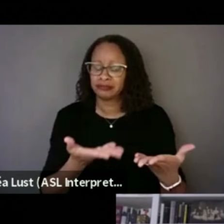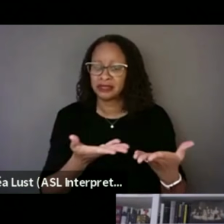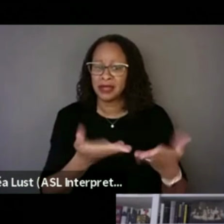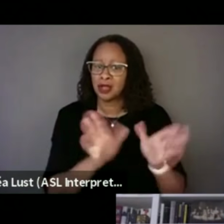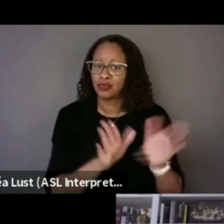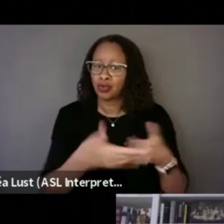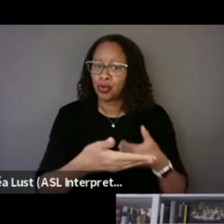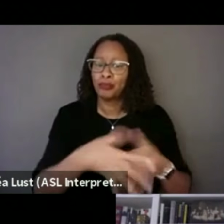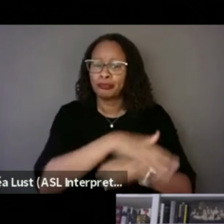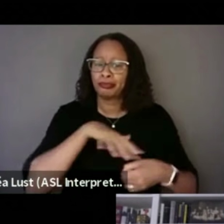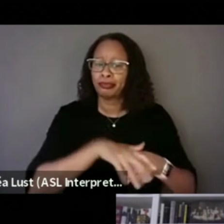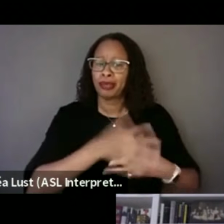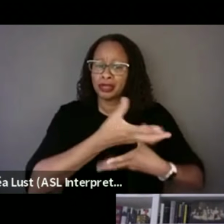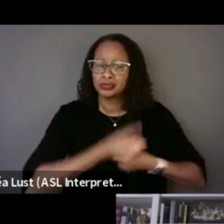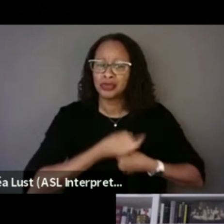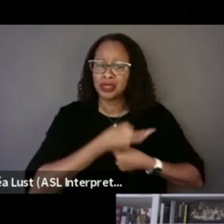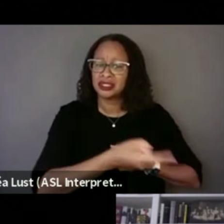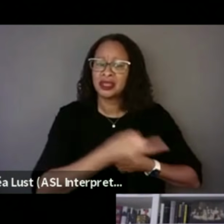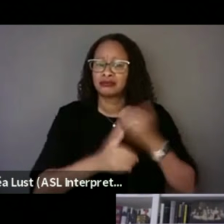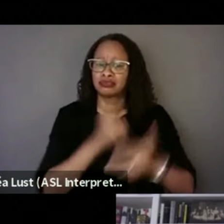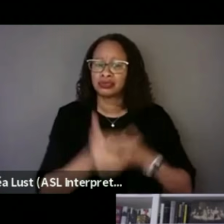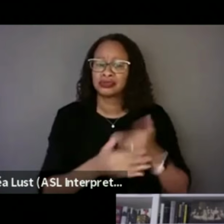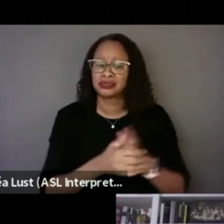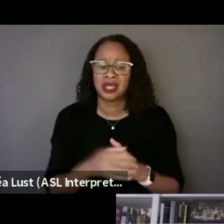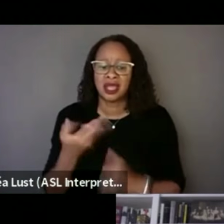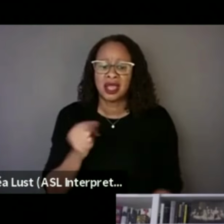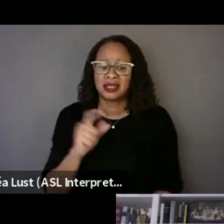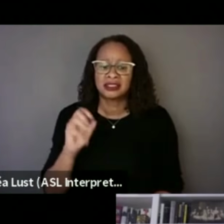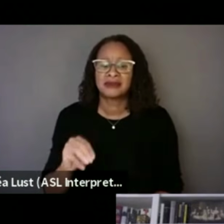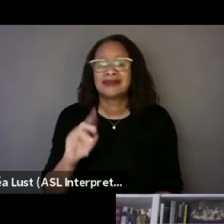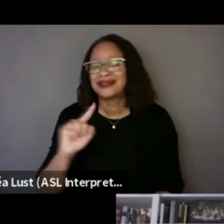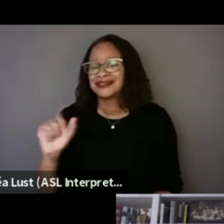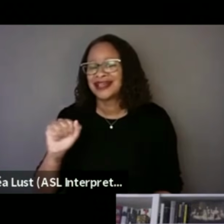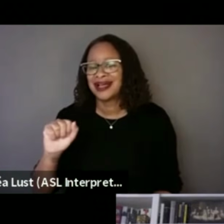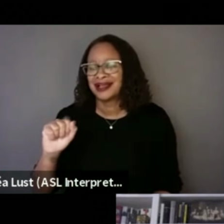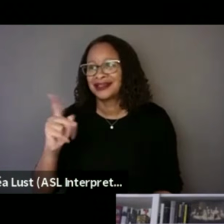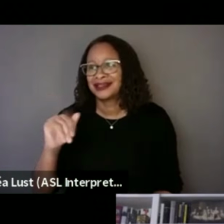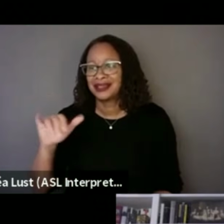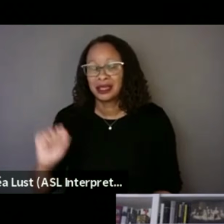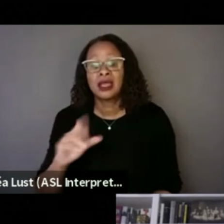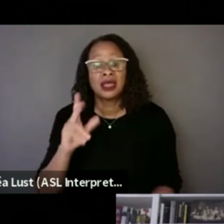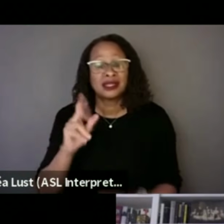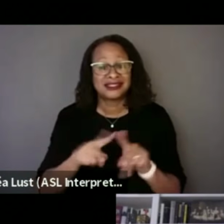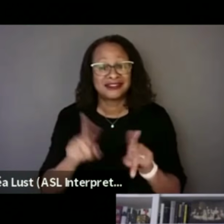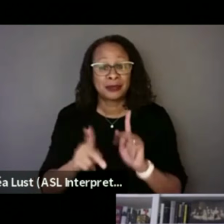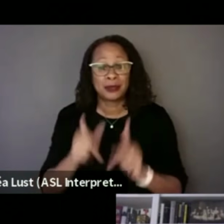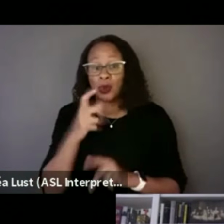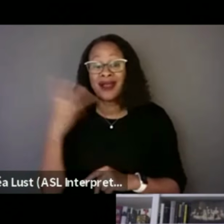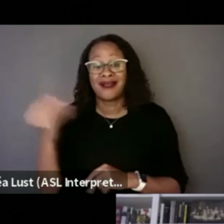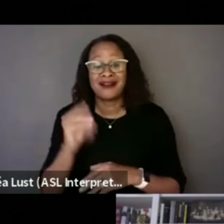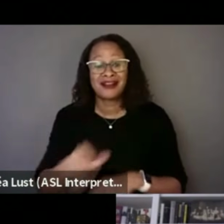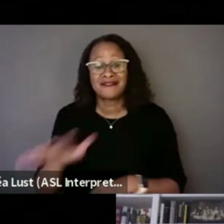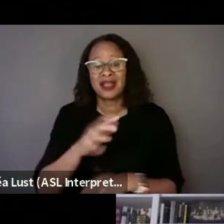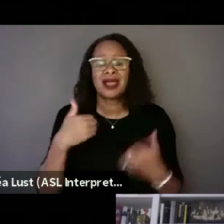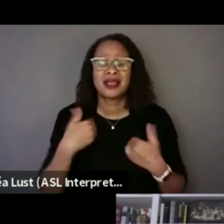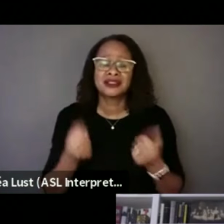I mean, Hazem and Zakia, and like all of our different people who were in the field had loads of conversations